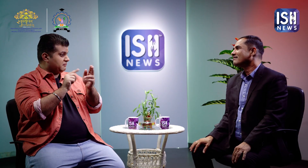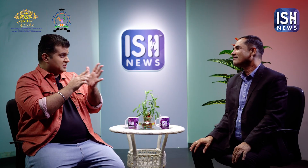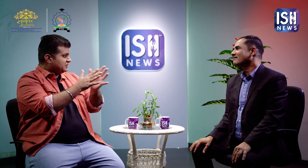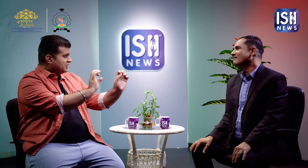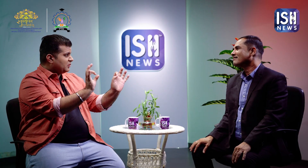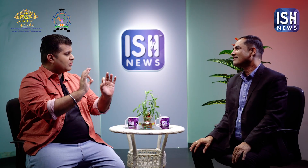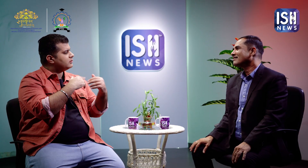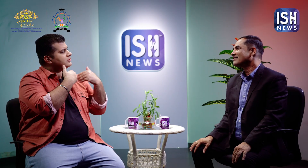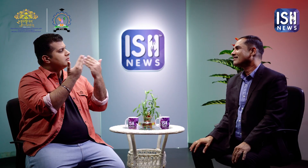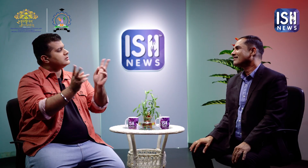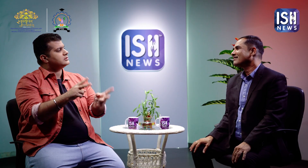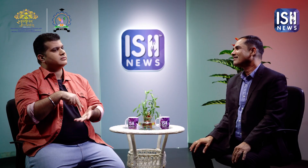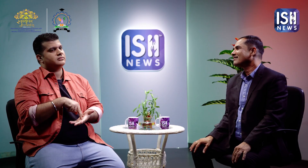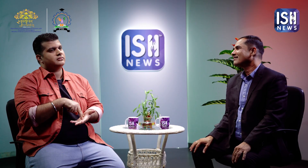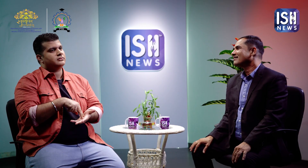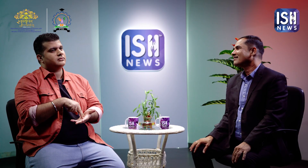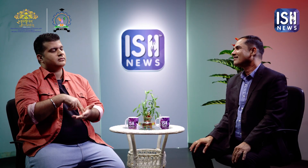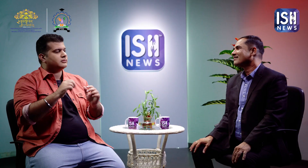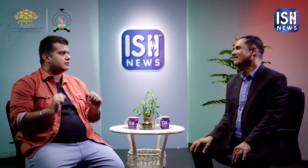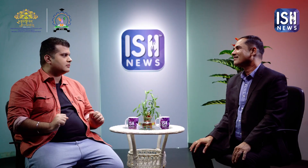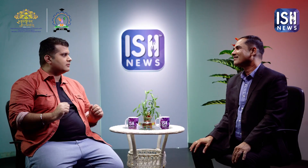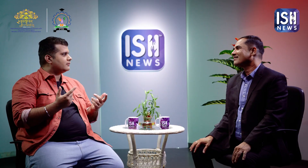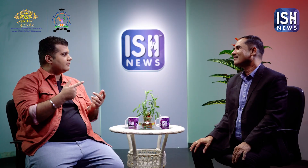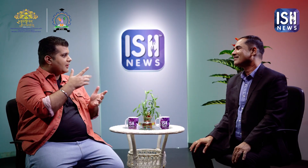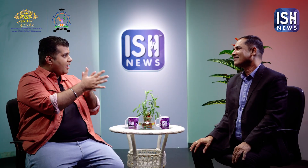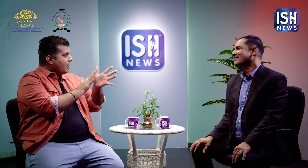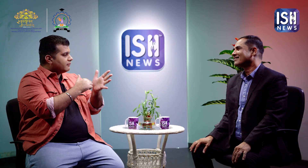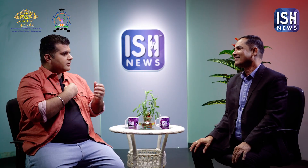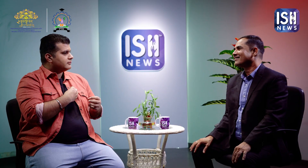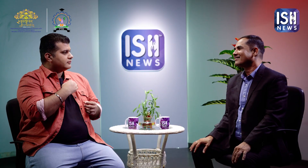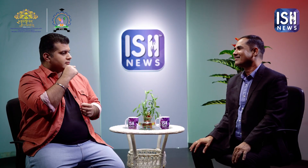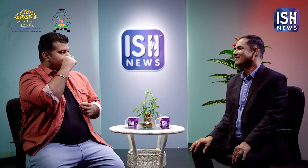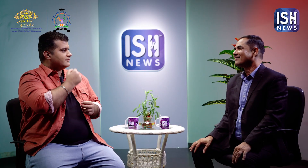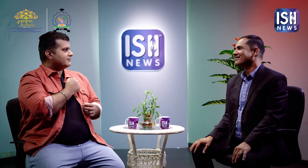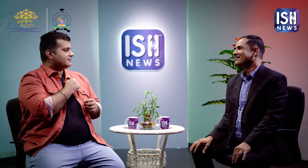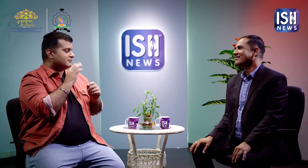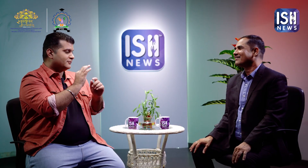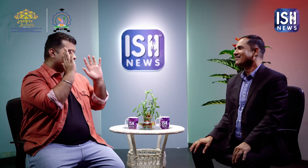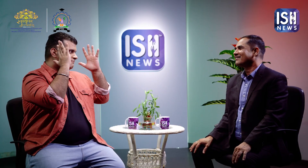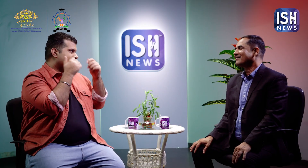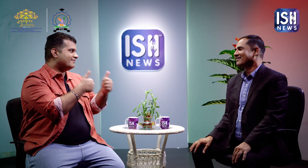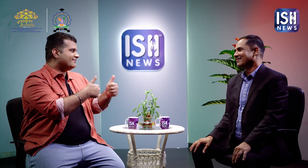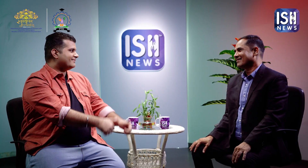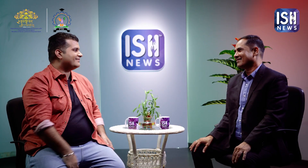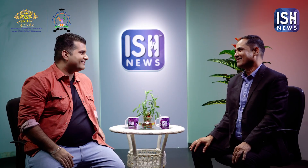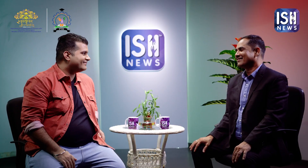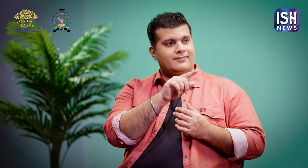Otherwise, many Deaf individuals would have simply stood during the Anthem, without fully grasping its meaning. Your work of National Anthem with ISL fills us with a sense of pride for our country.